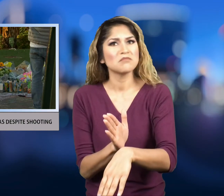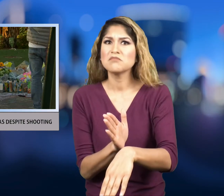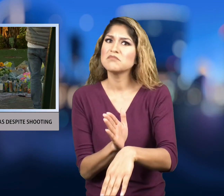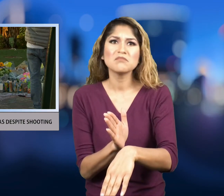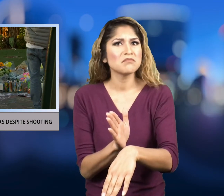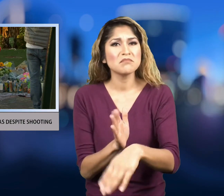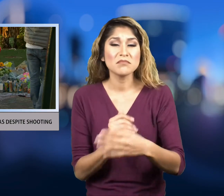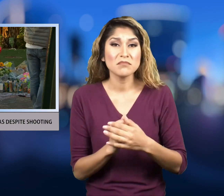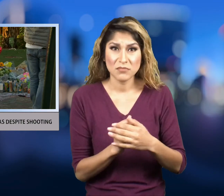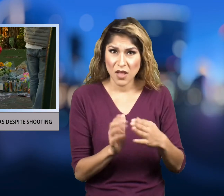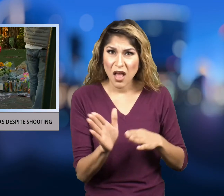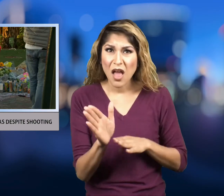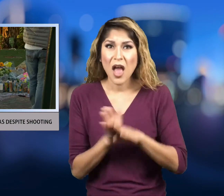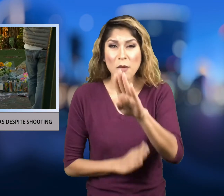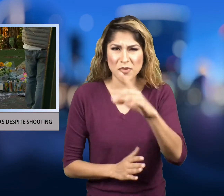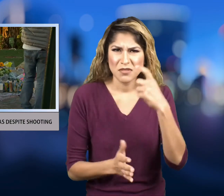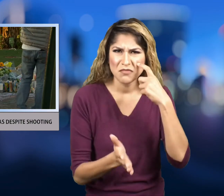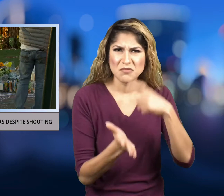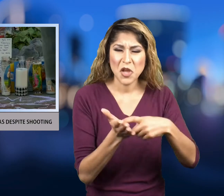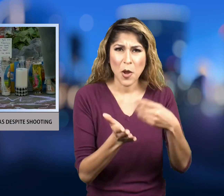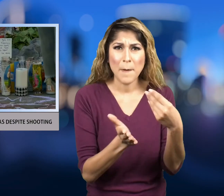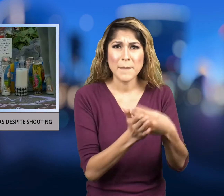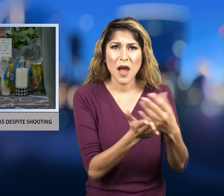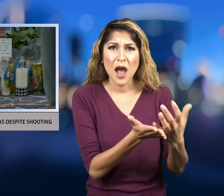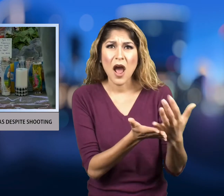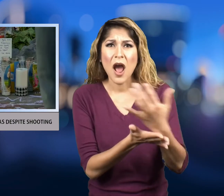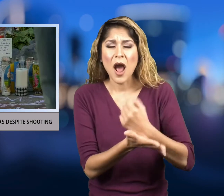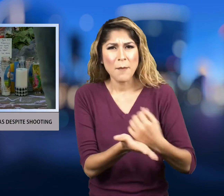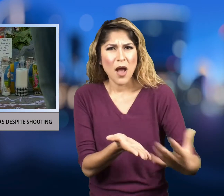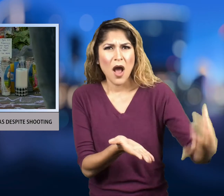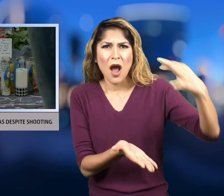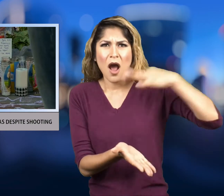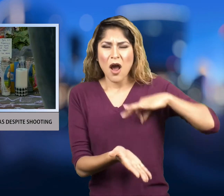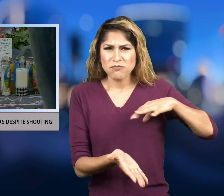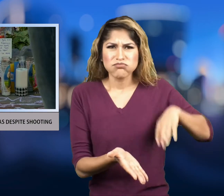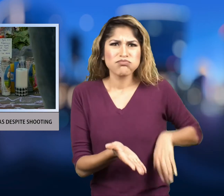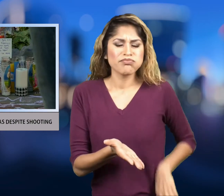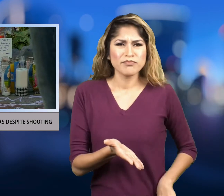In fact profits at some casinos increased.